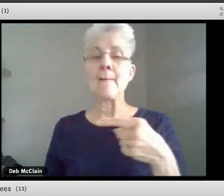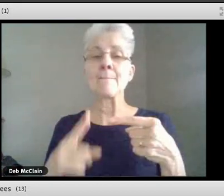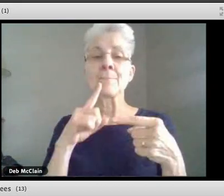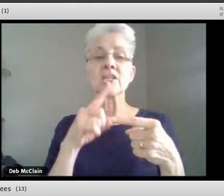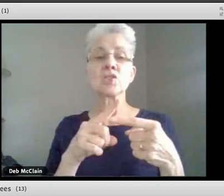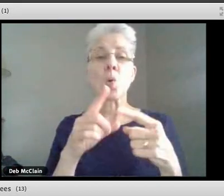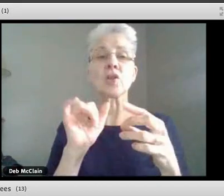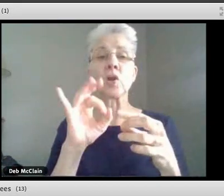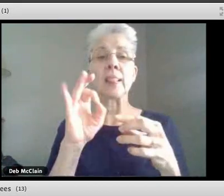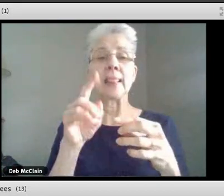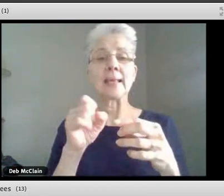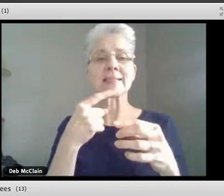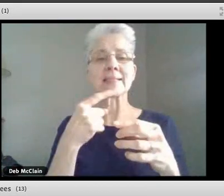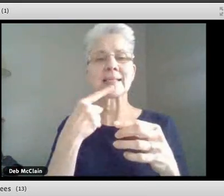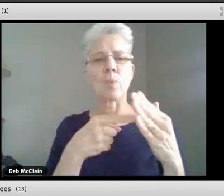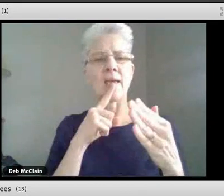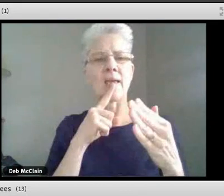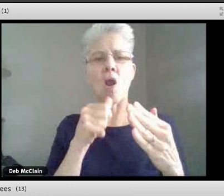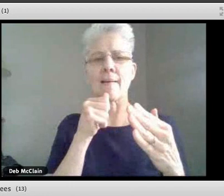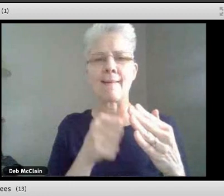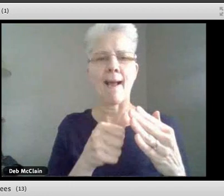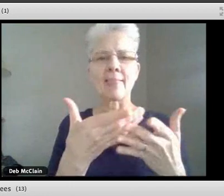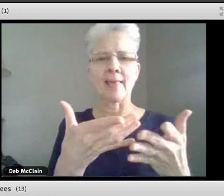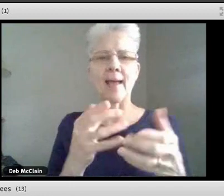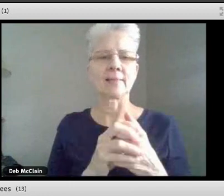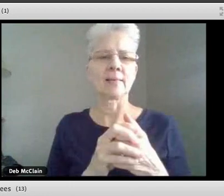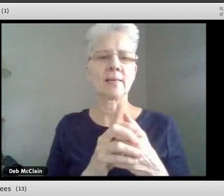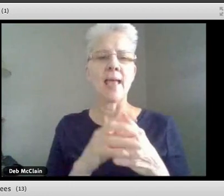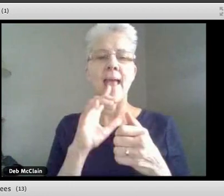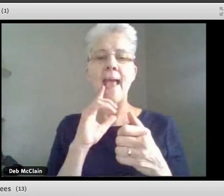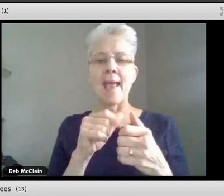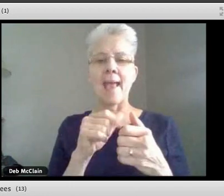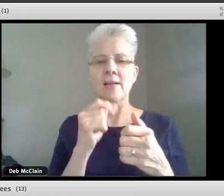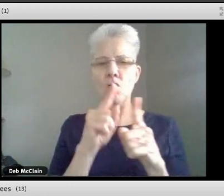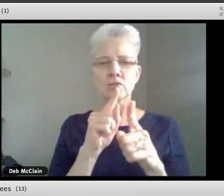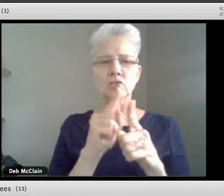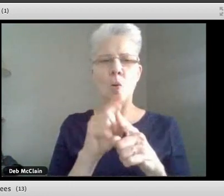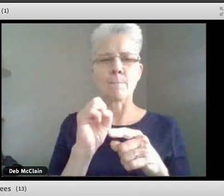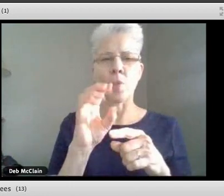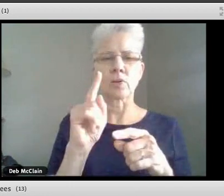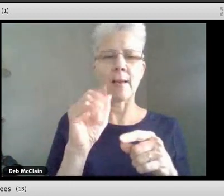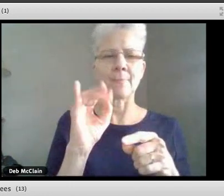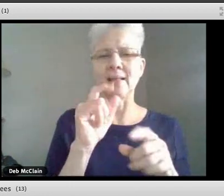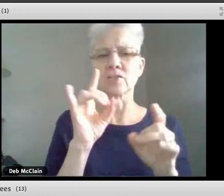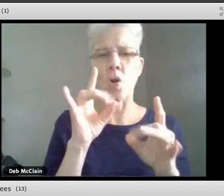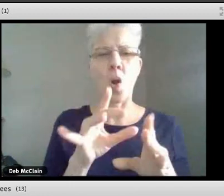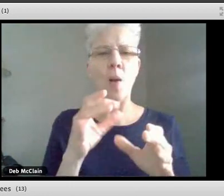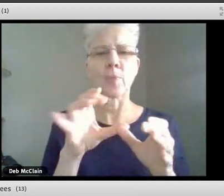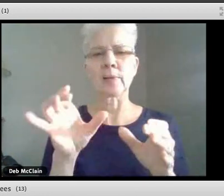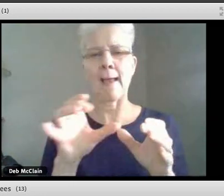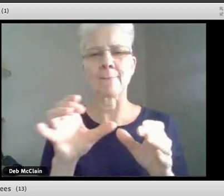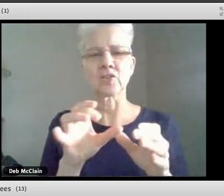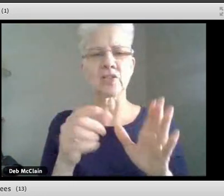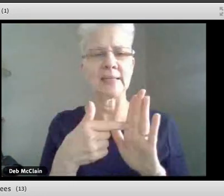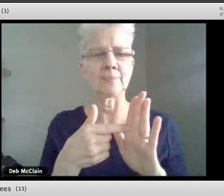And multimedia: Here's a horrible example of captioning, right? And it's gotten so much better, but it's not quite there yet.